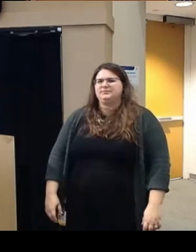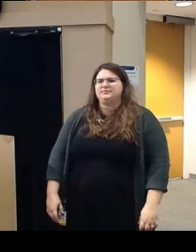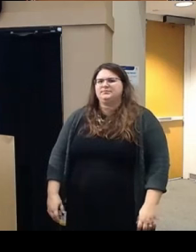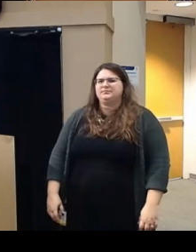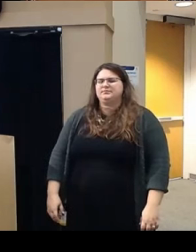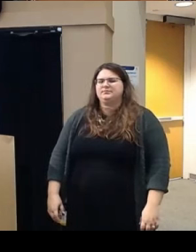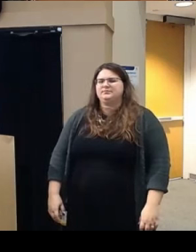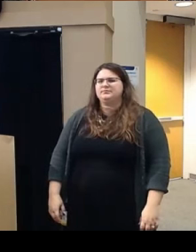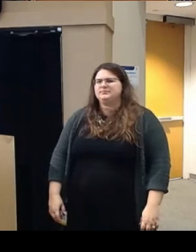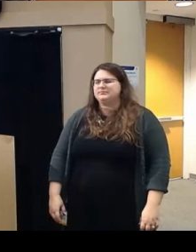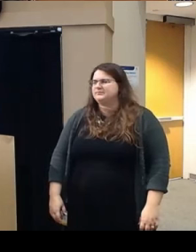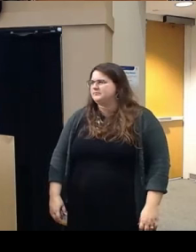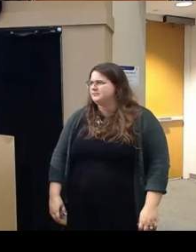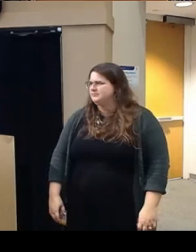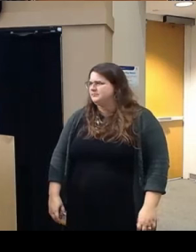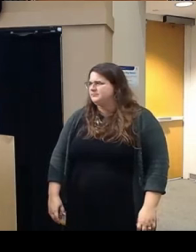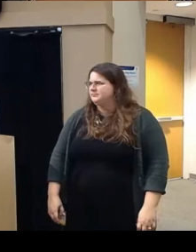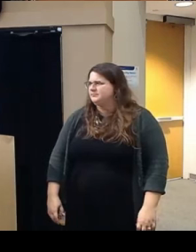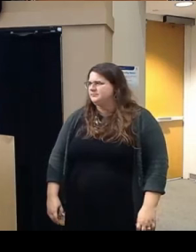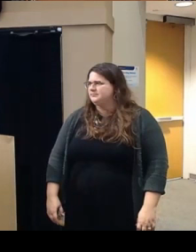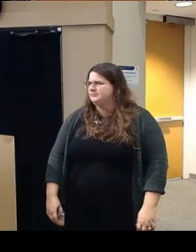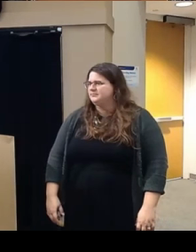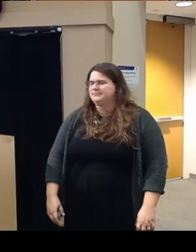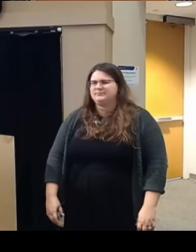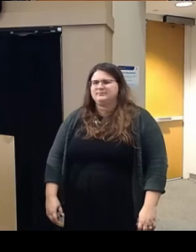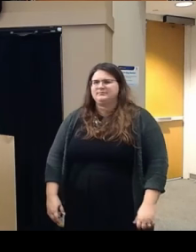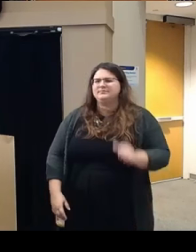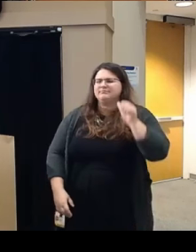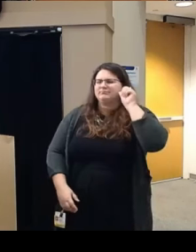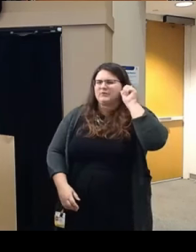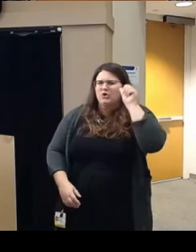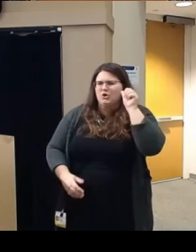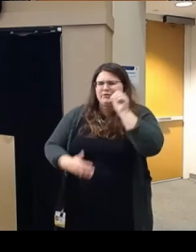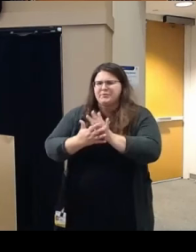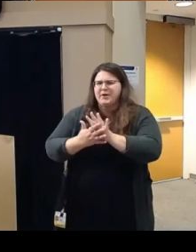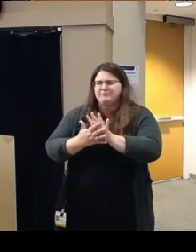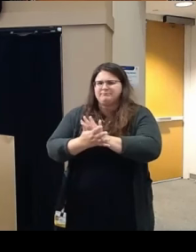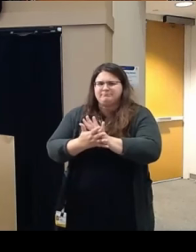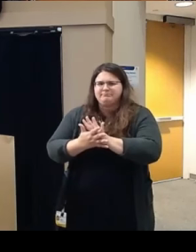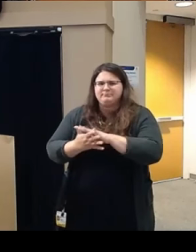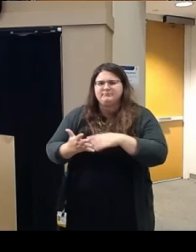pulls in um related to the group note and this is a note that will go into all four of these